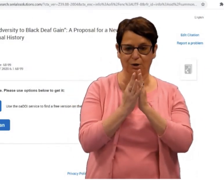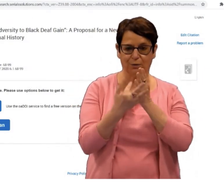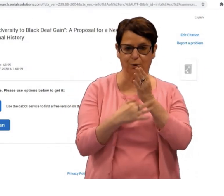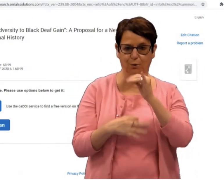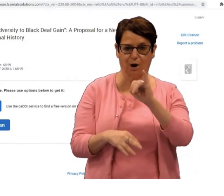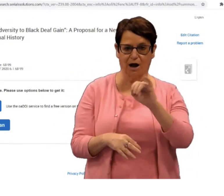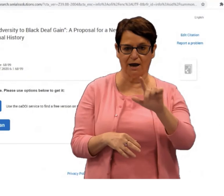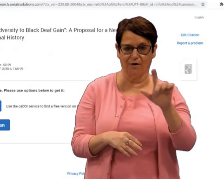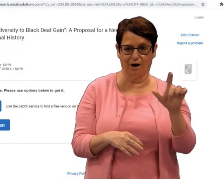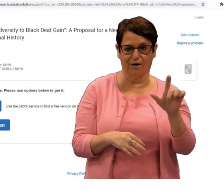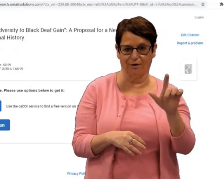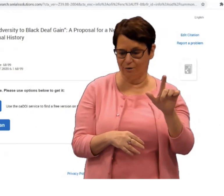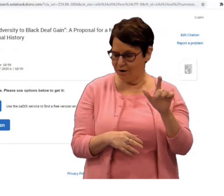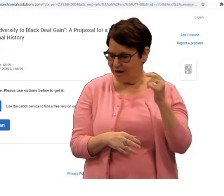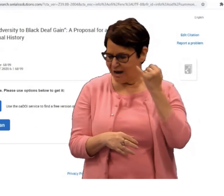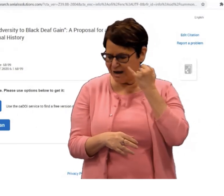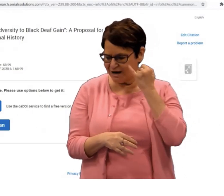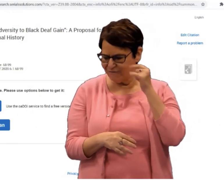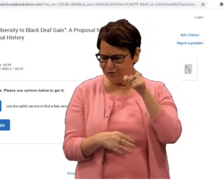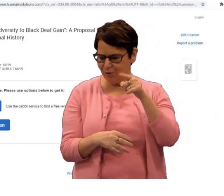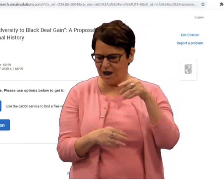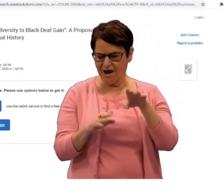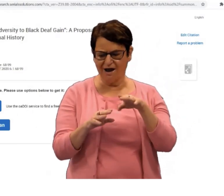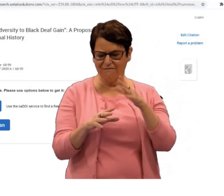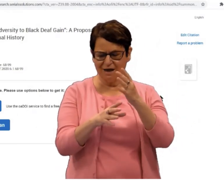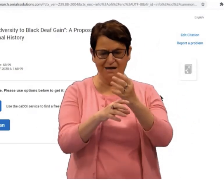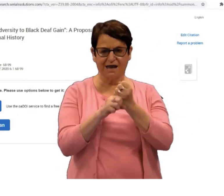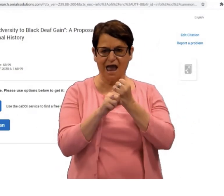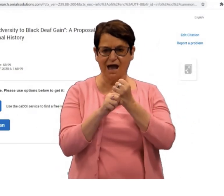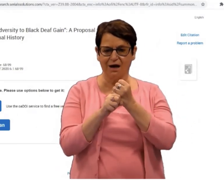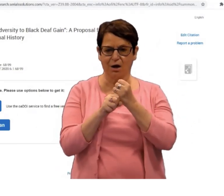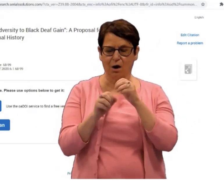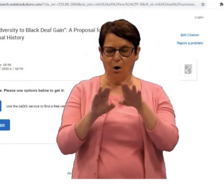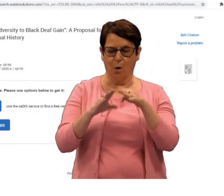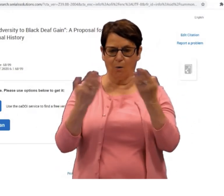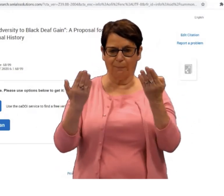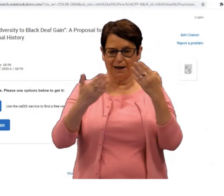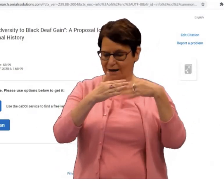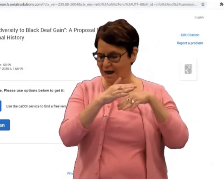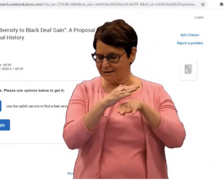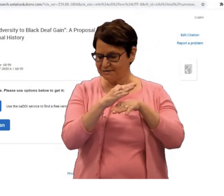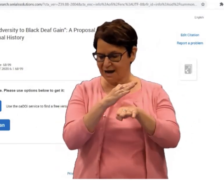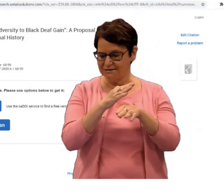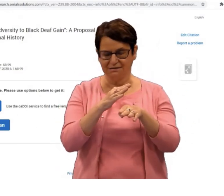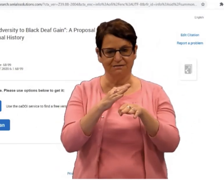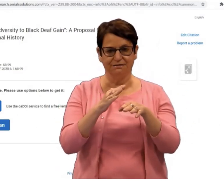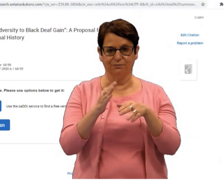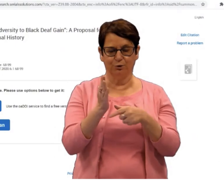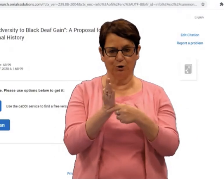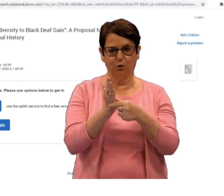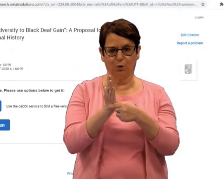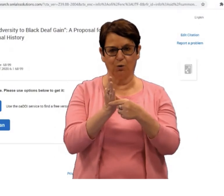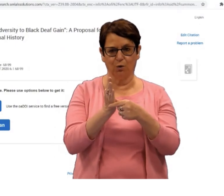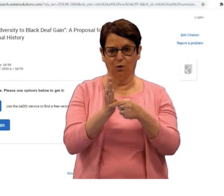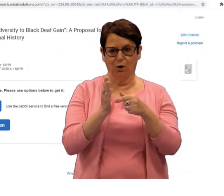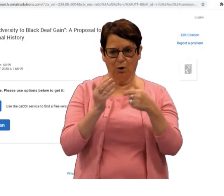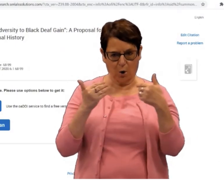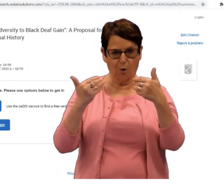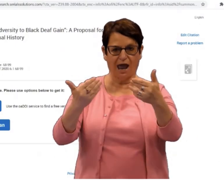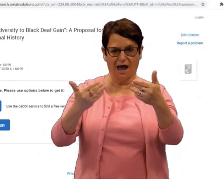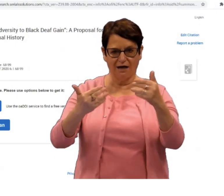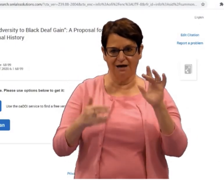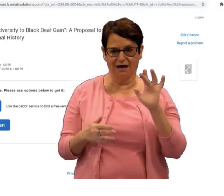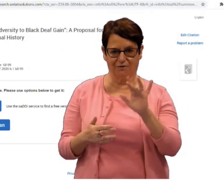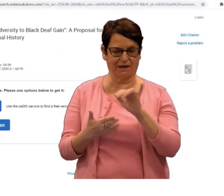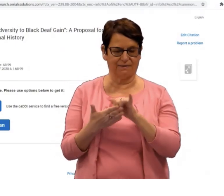or request it through ILL, Interlibrary Loan.